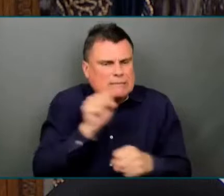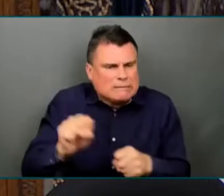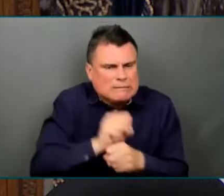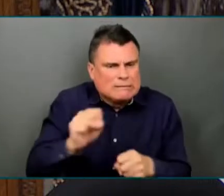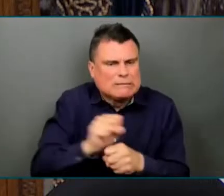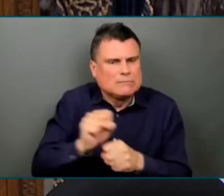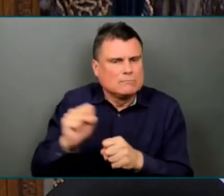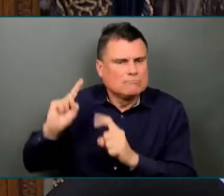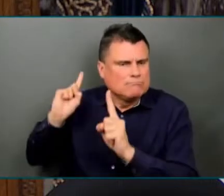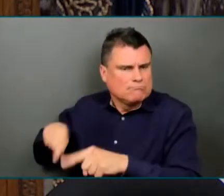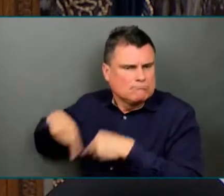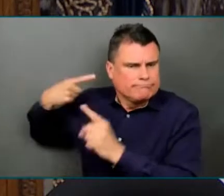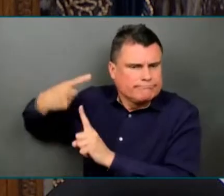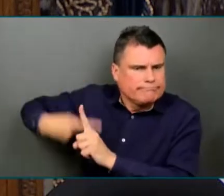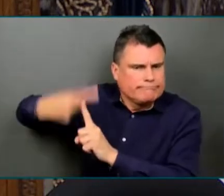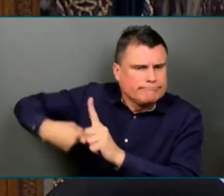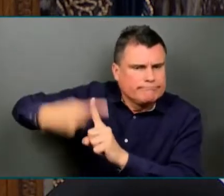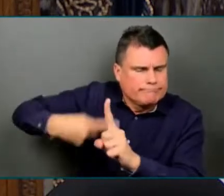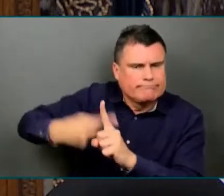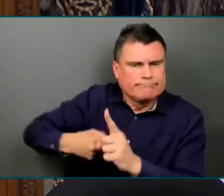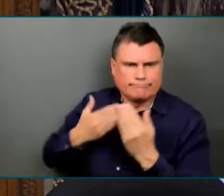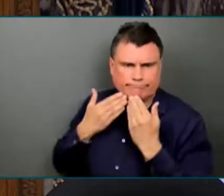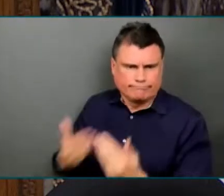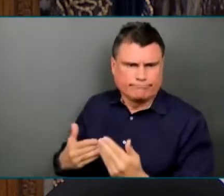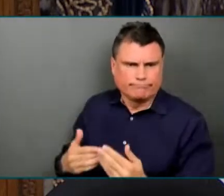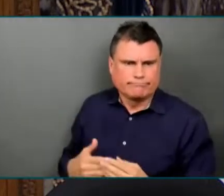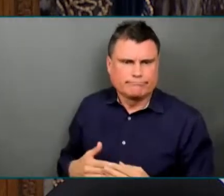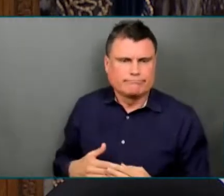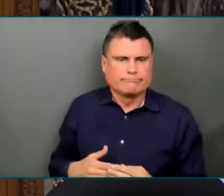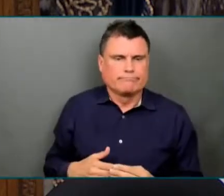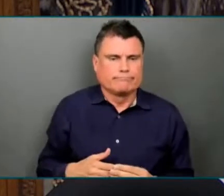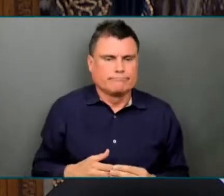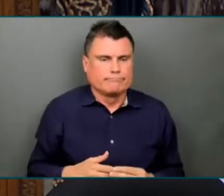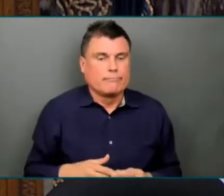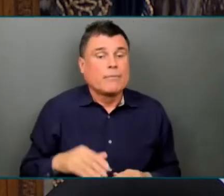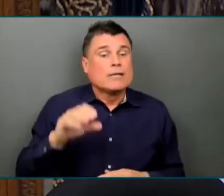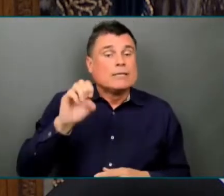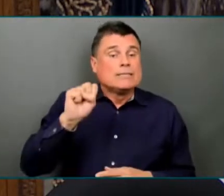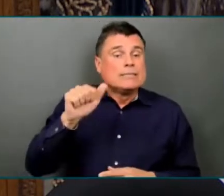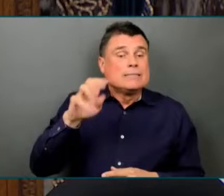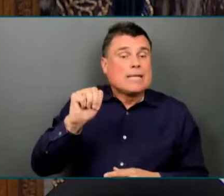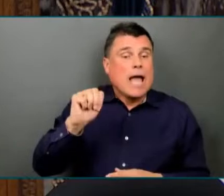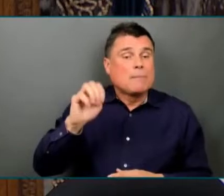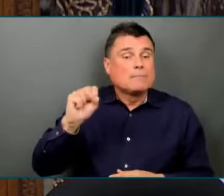Sam Turcott has been leading our efforts as the executive lead in the accessibility secretariat.